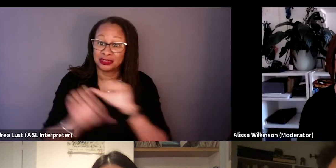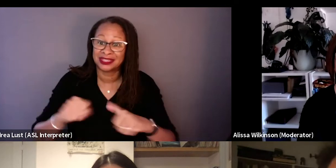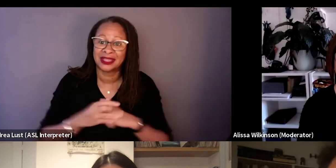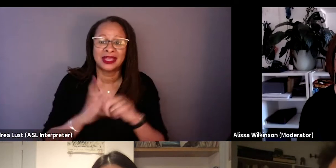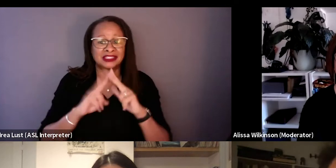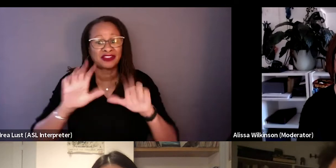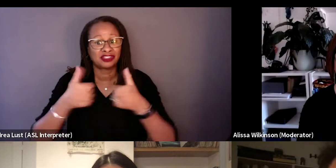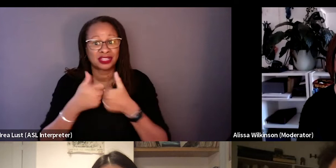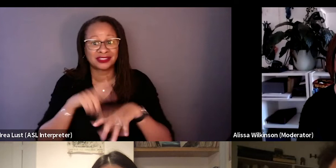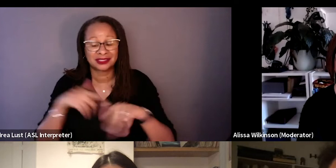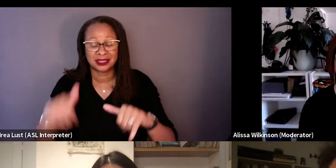but in the same time to understand,